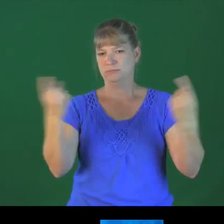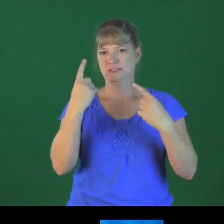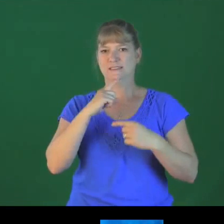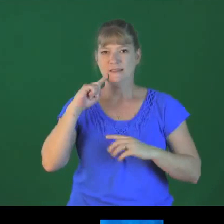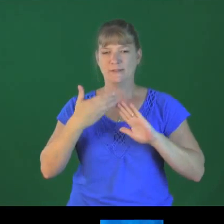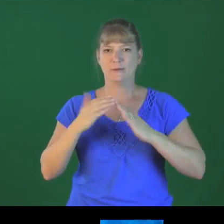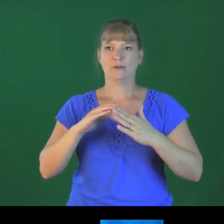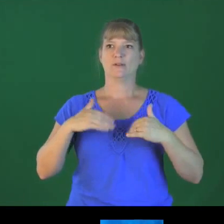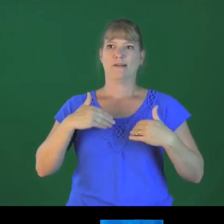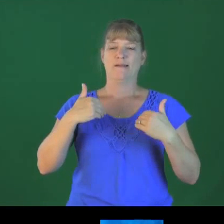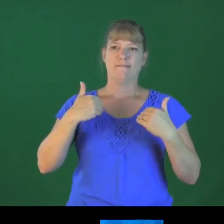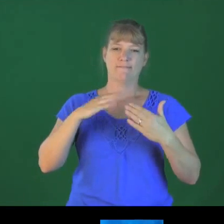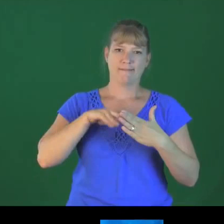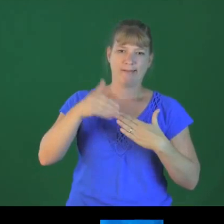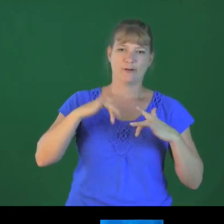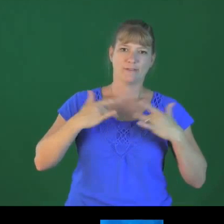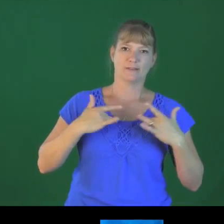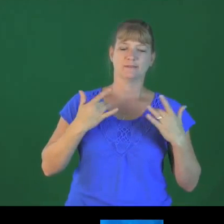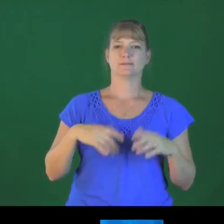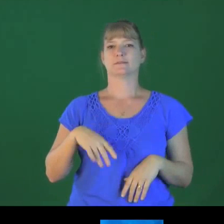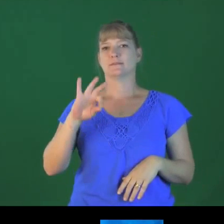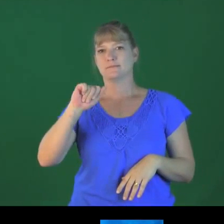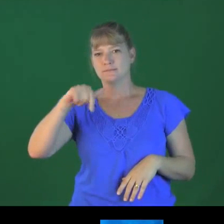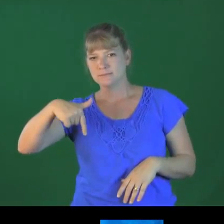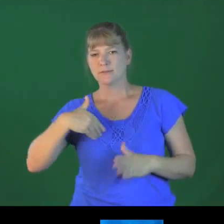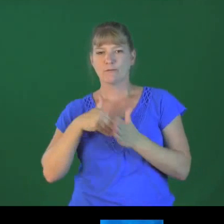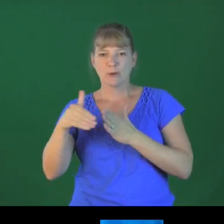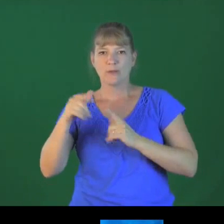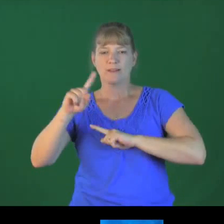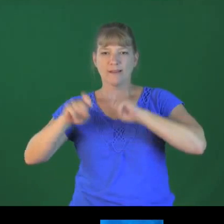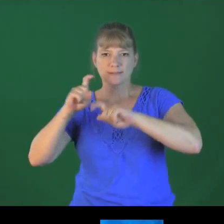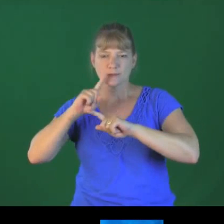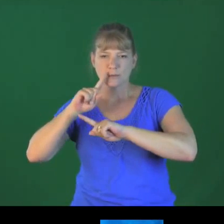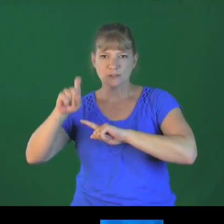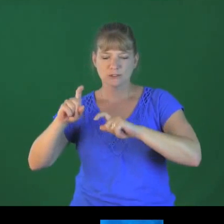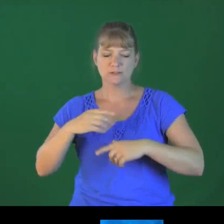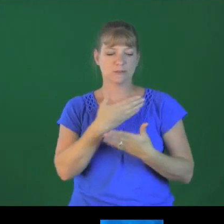There's a calendar of events, frequently asked questions, and products for the Deaf.